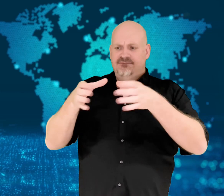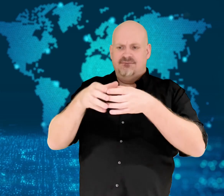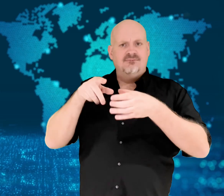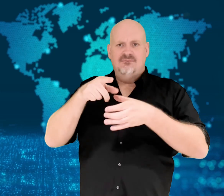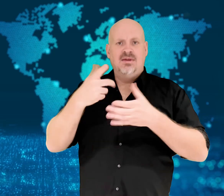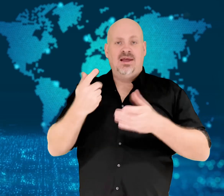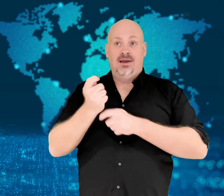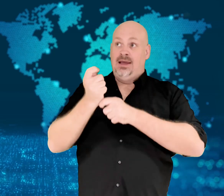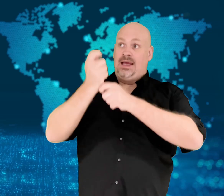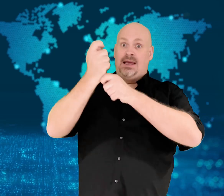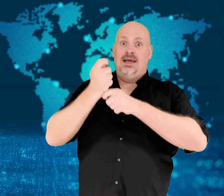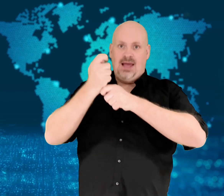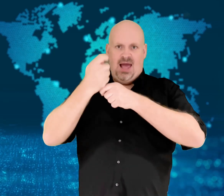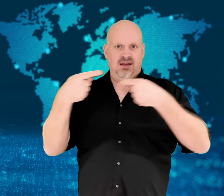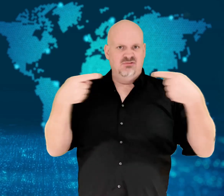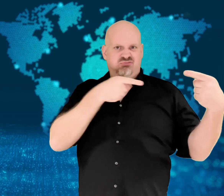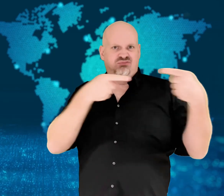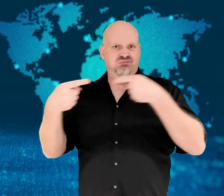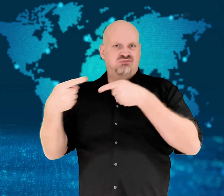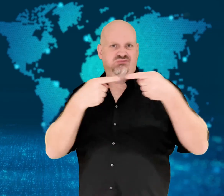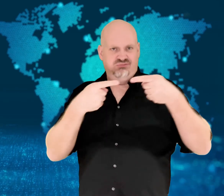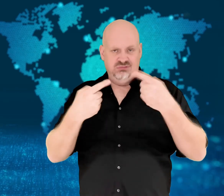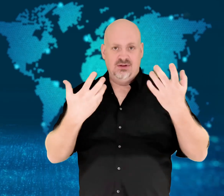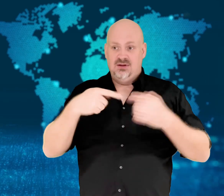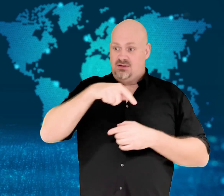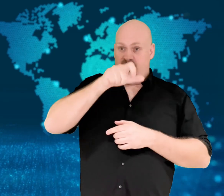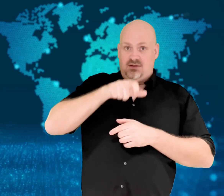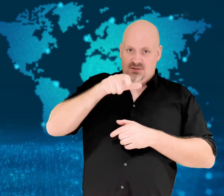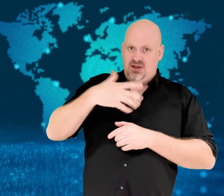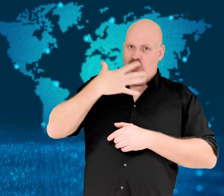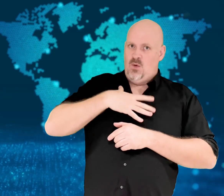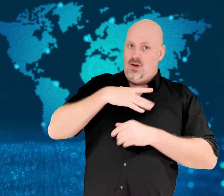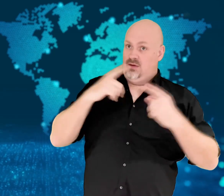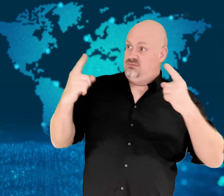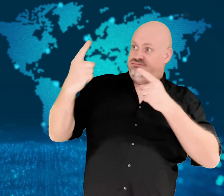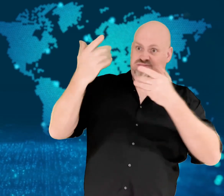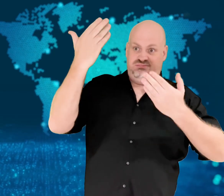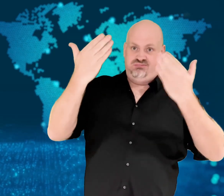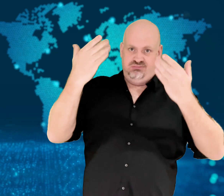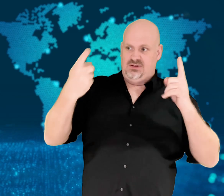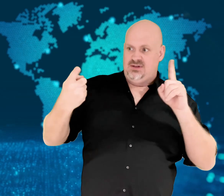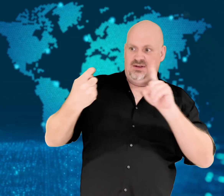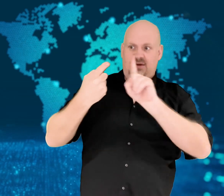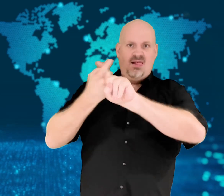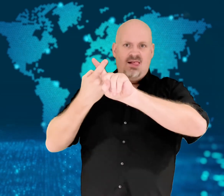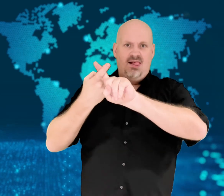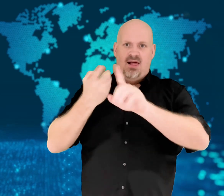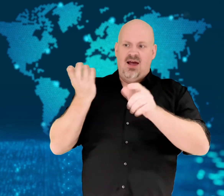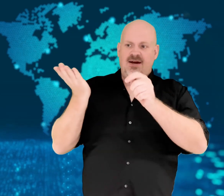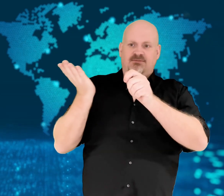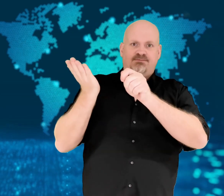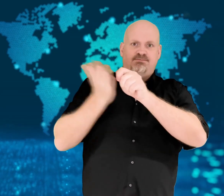A part of the festival is "kite fights" in which competitors try